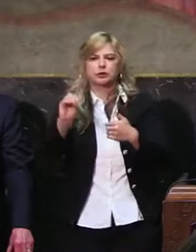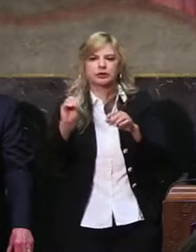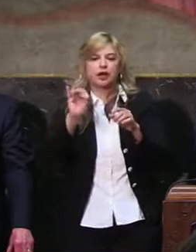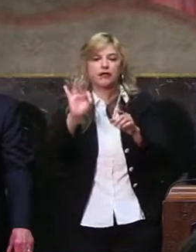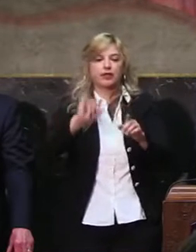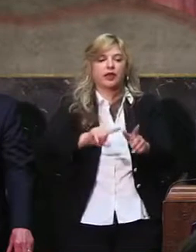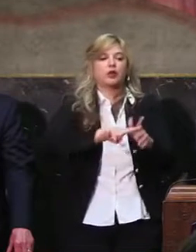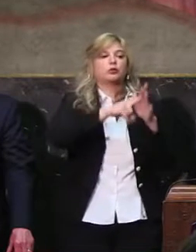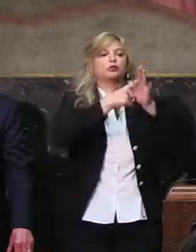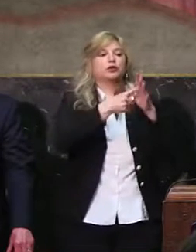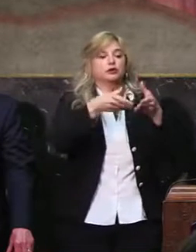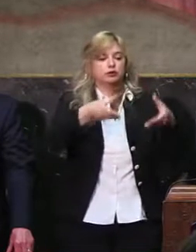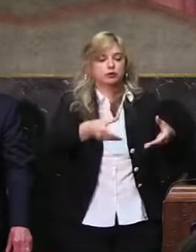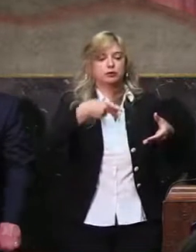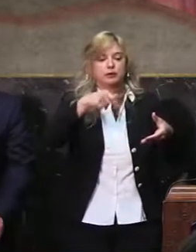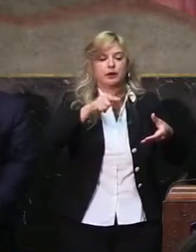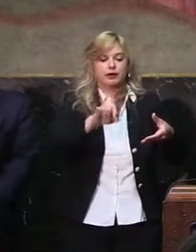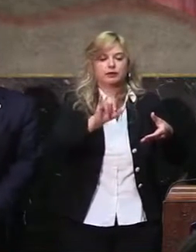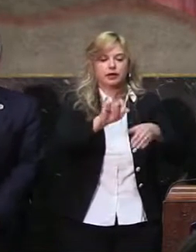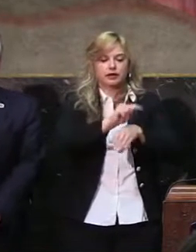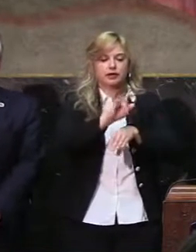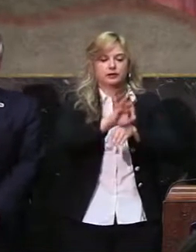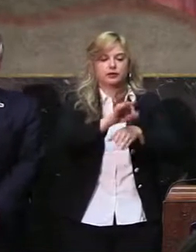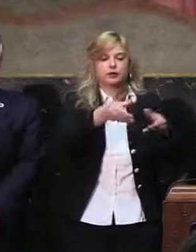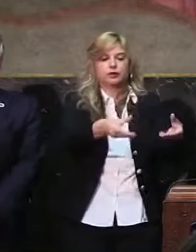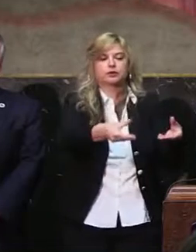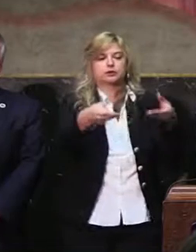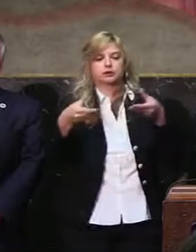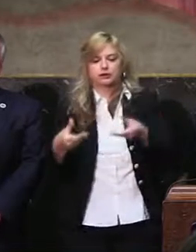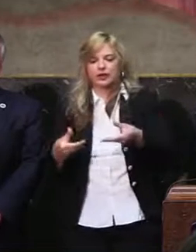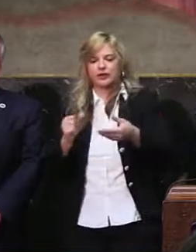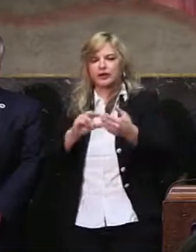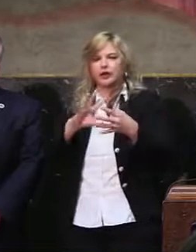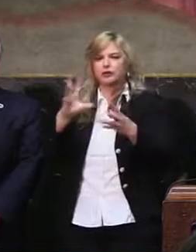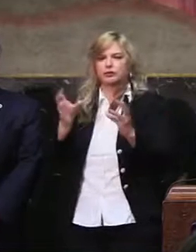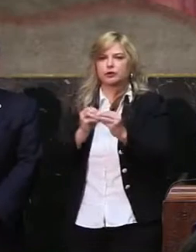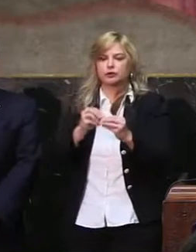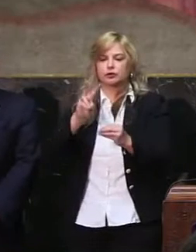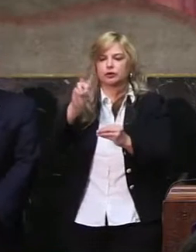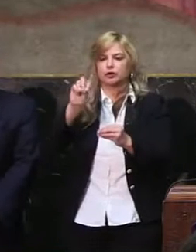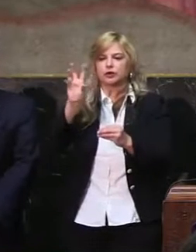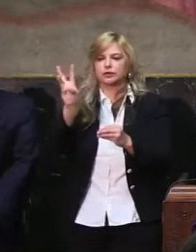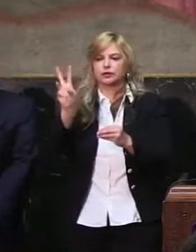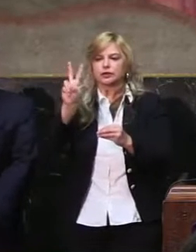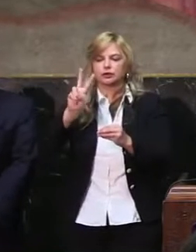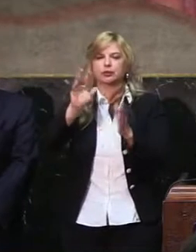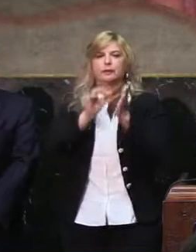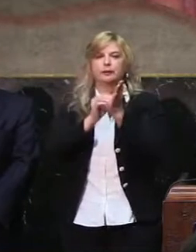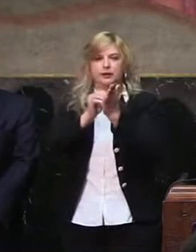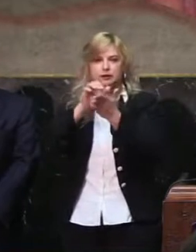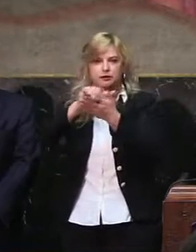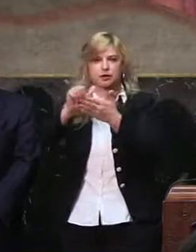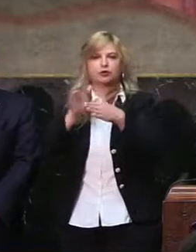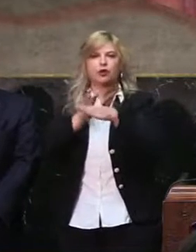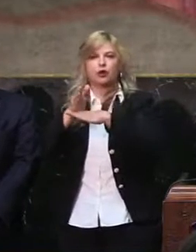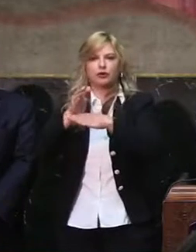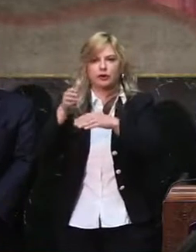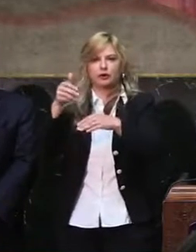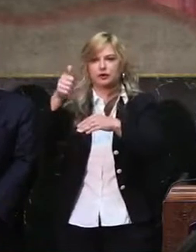that was introduced by the task force so that's a total savings of to 262 million dollars over the next decade but when we